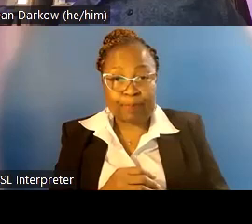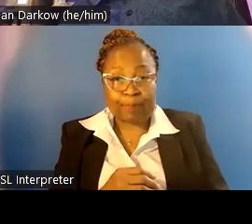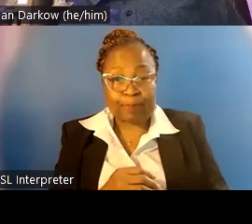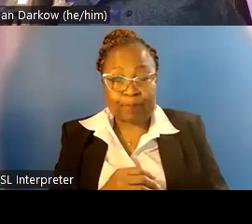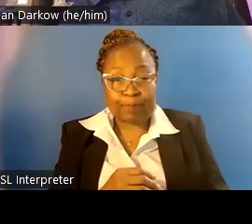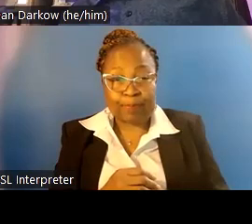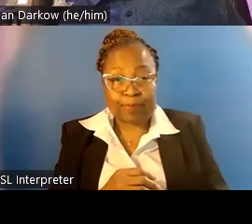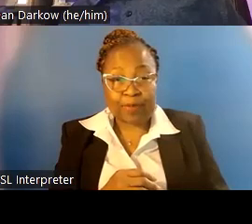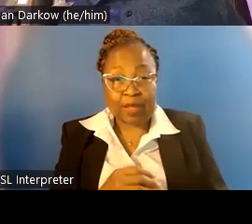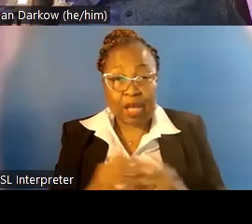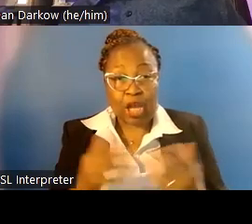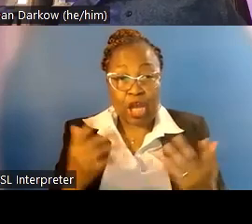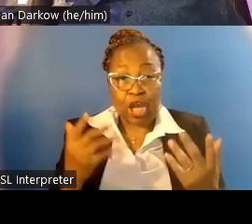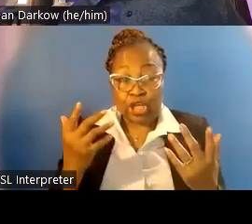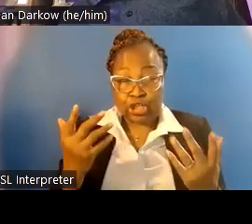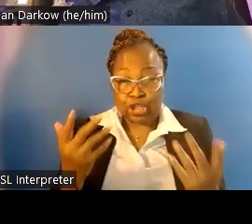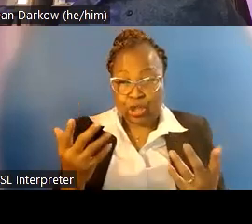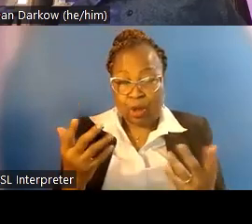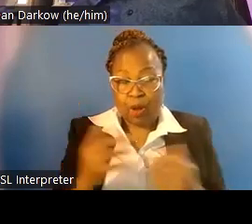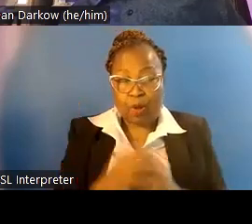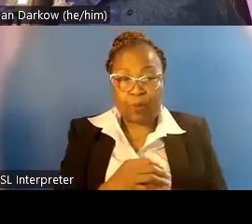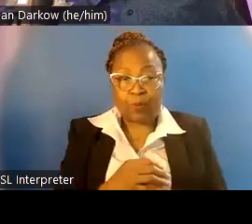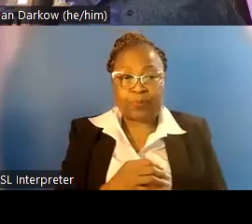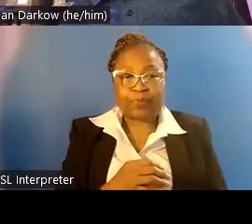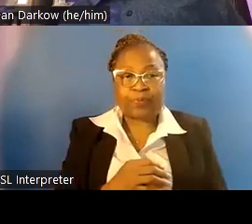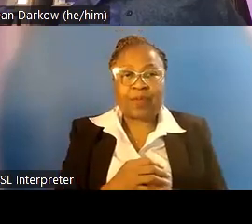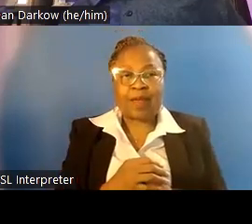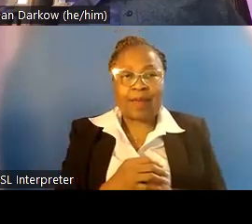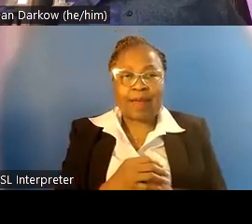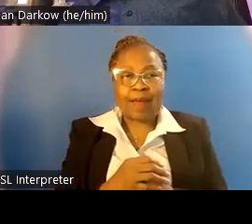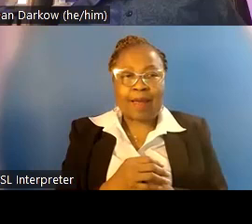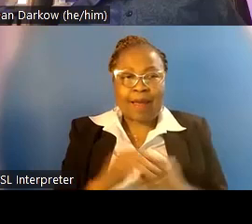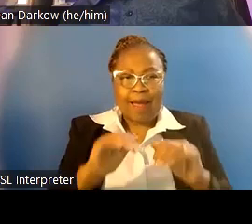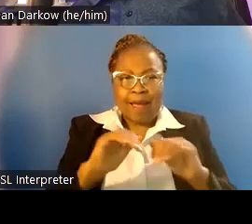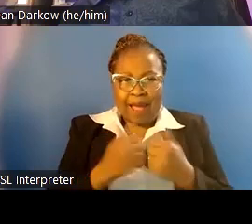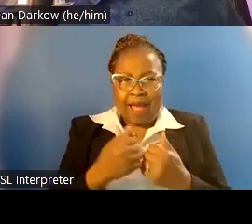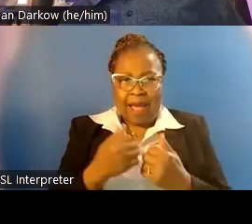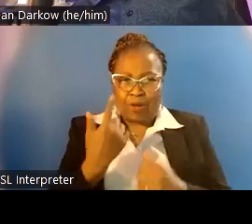So how did we get here?